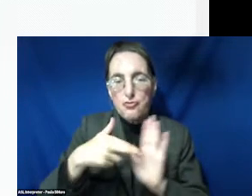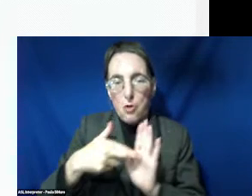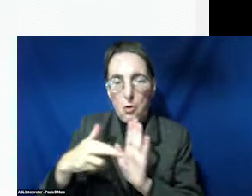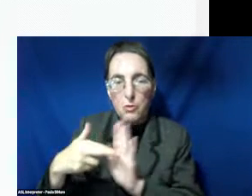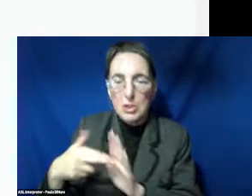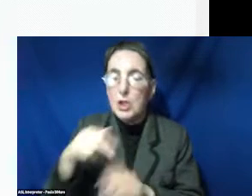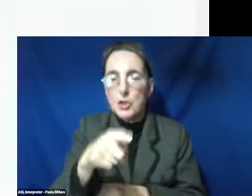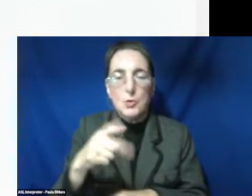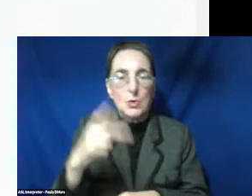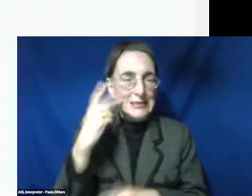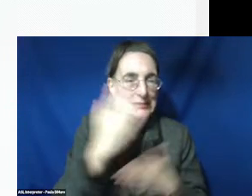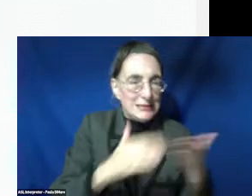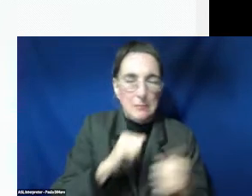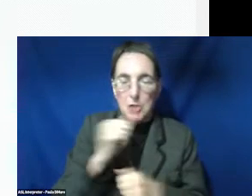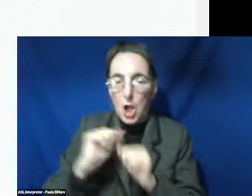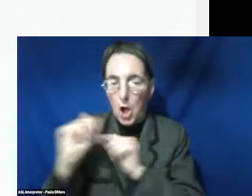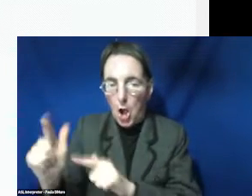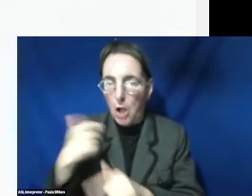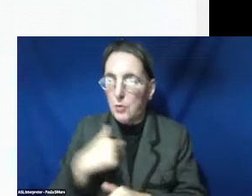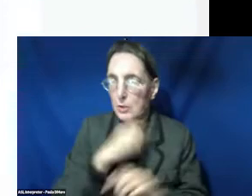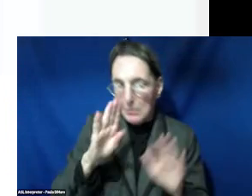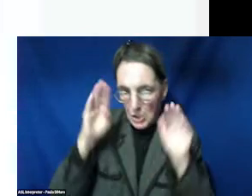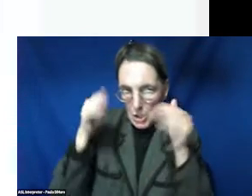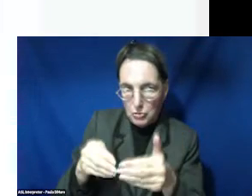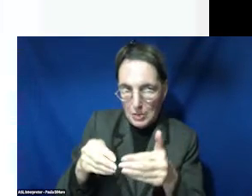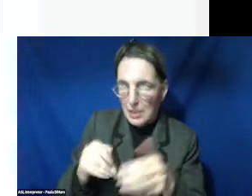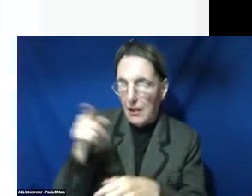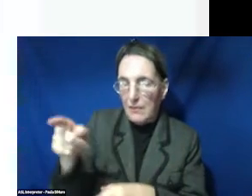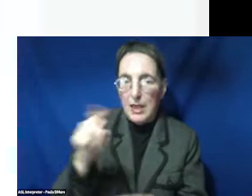But we will be concentrating on this module here, Proposals.